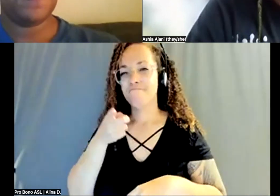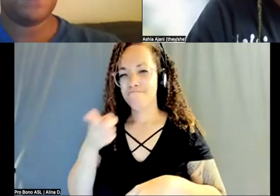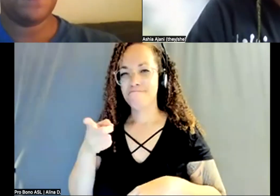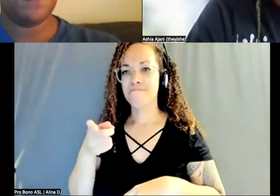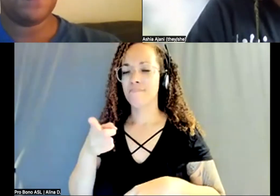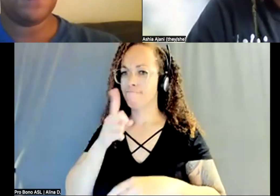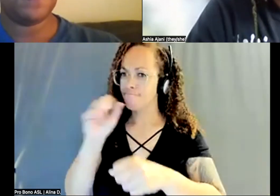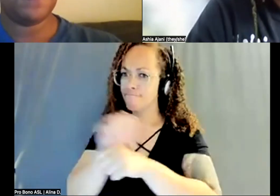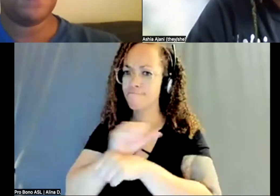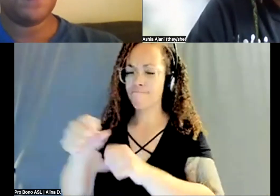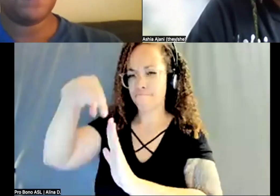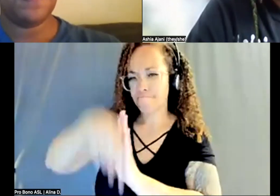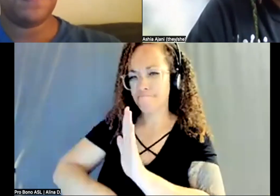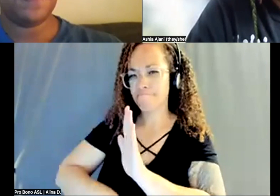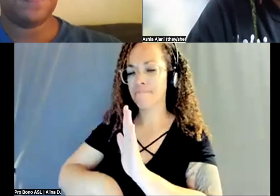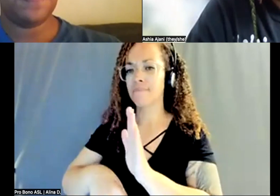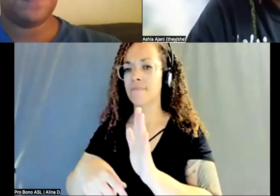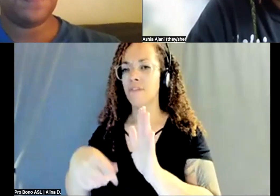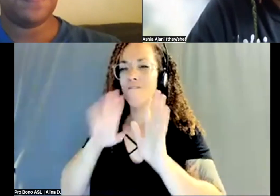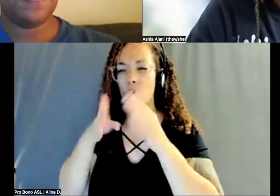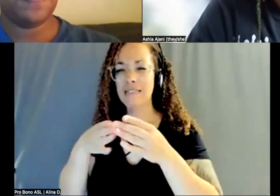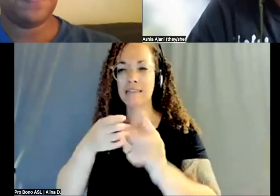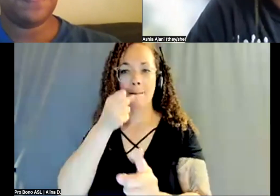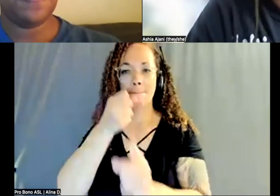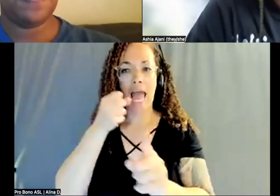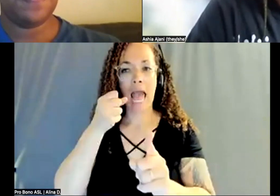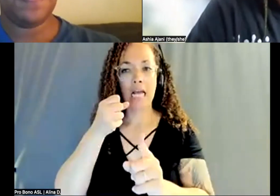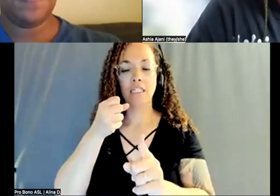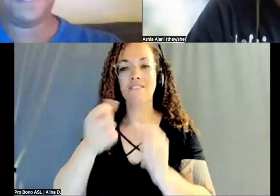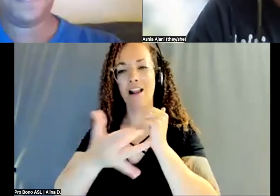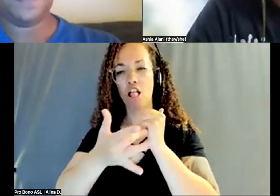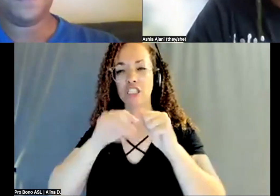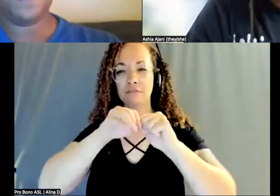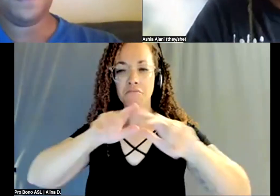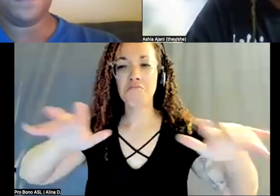on ecosystems and on on Blackness. And I mean, especially with the whole you know, AI and like